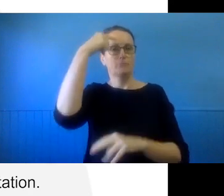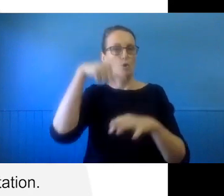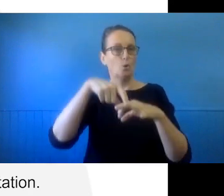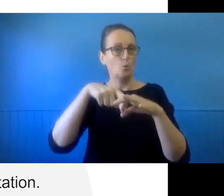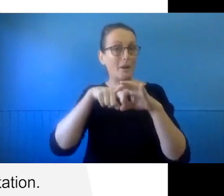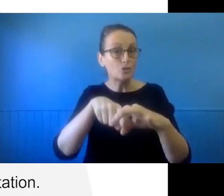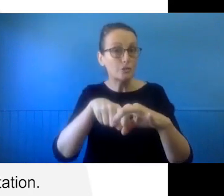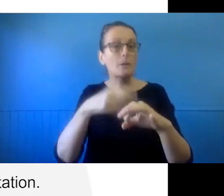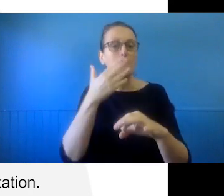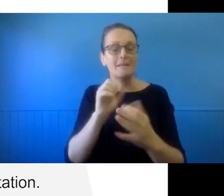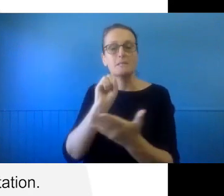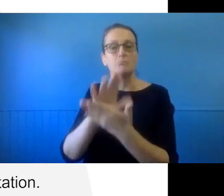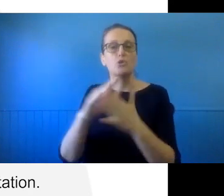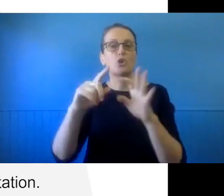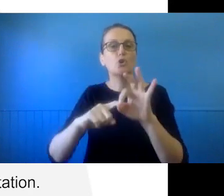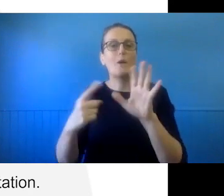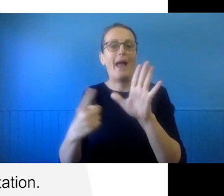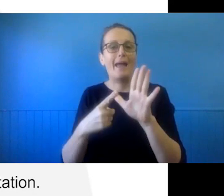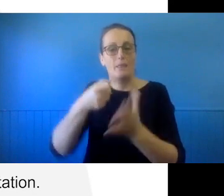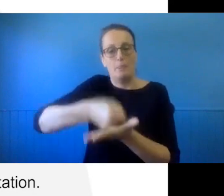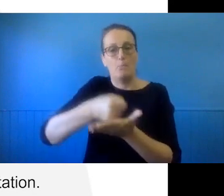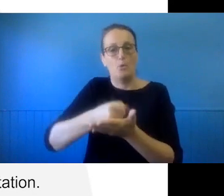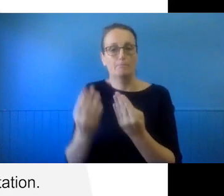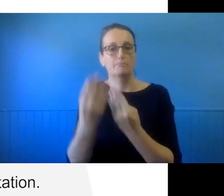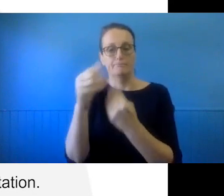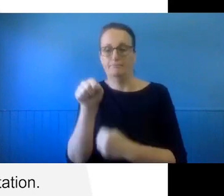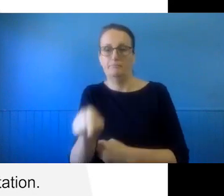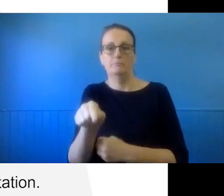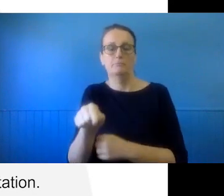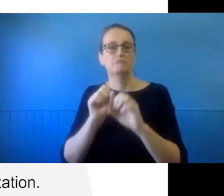please post it in the Q&A button at the bottom of your screen. Ian will be